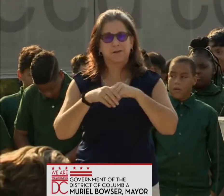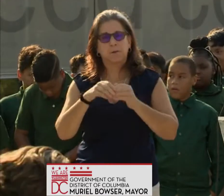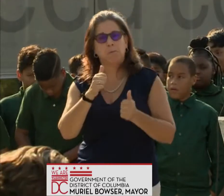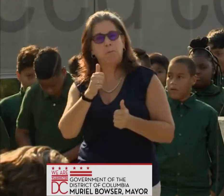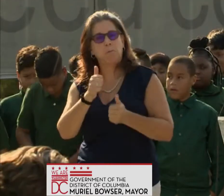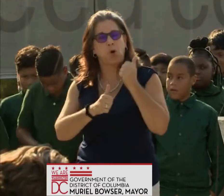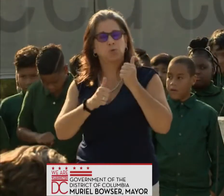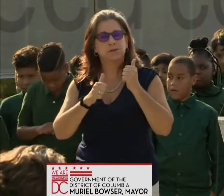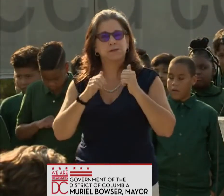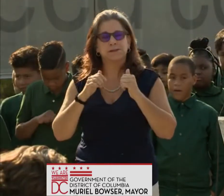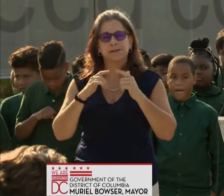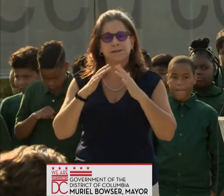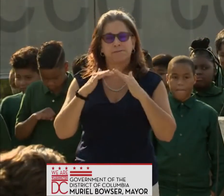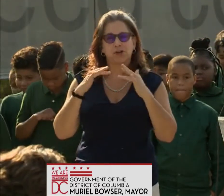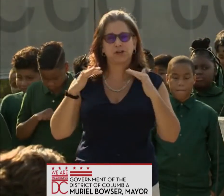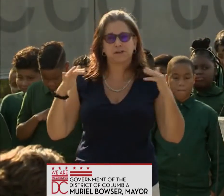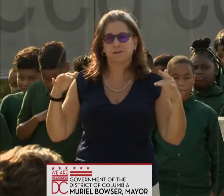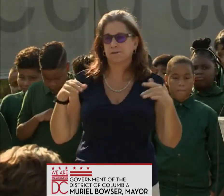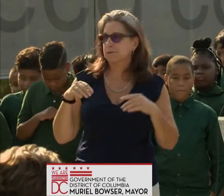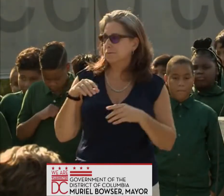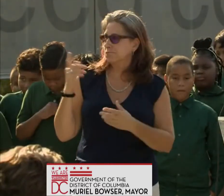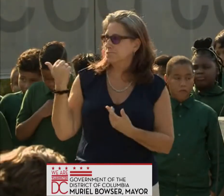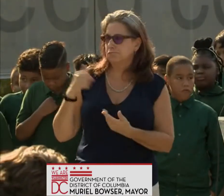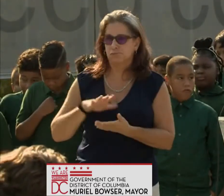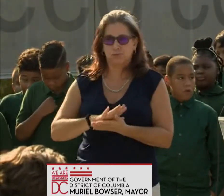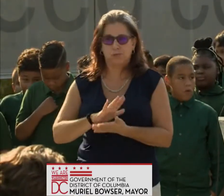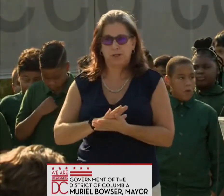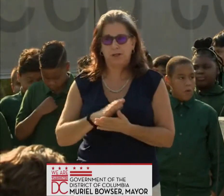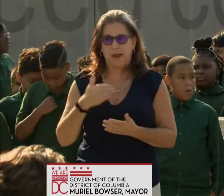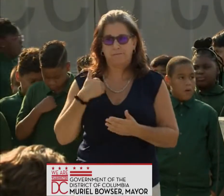work that our students and teachers and families do to make Murray Reid such a